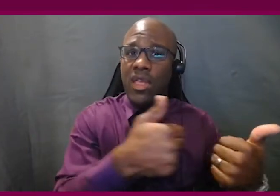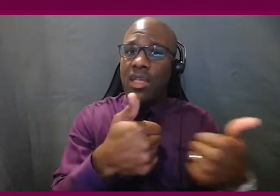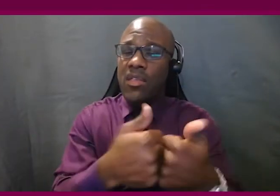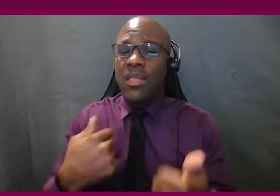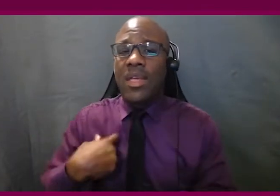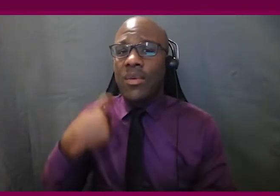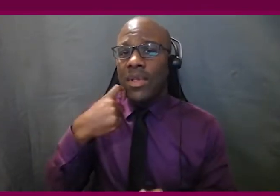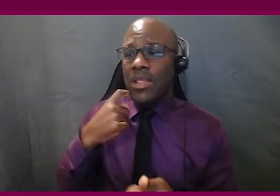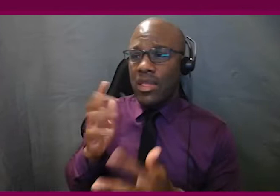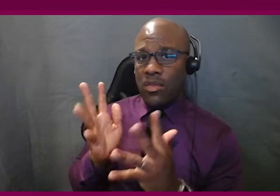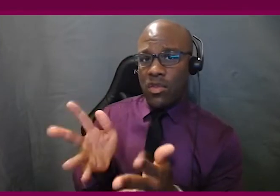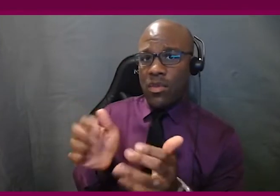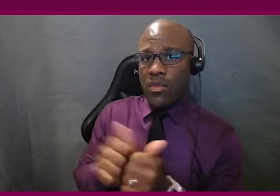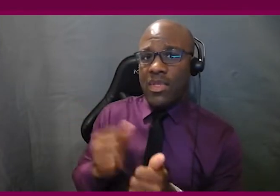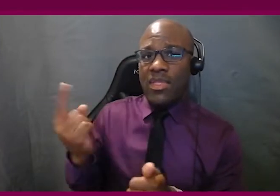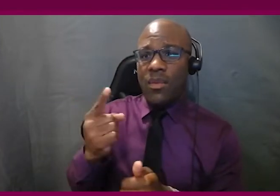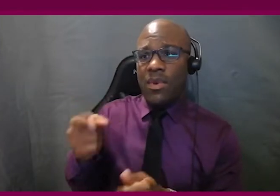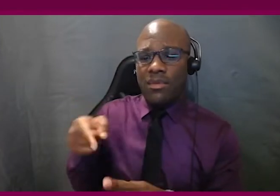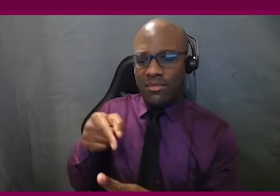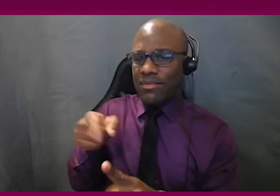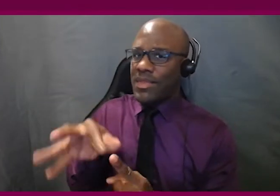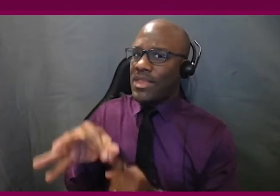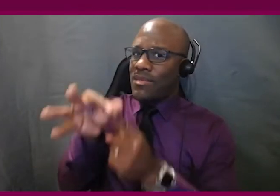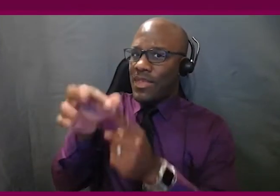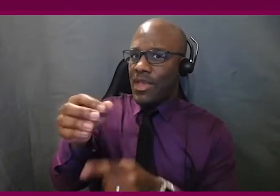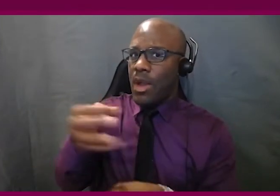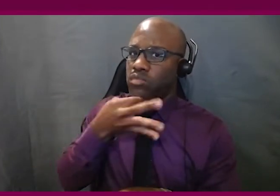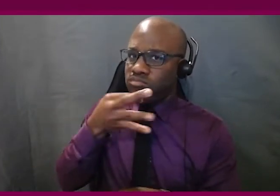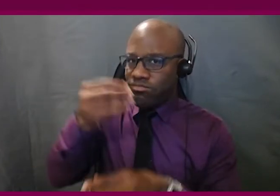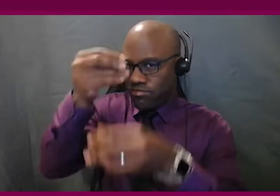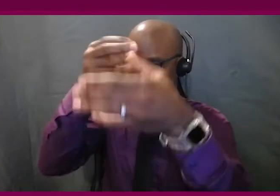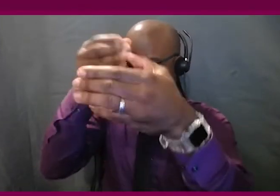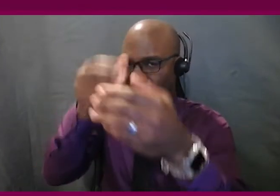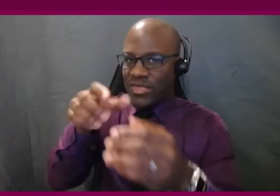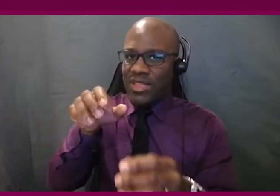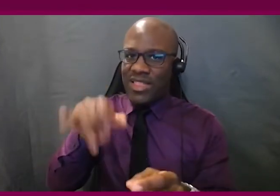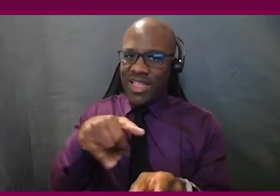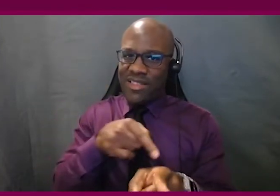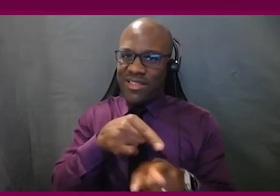And I had a conversation with someone who has a unique expertise in this particular area.